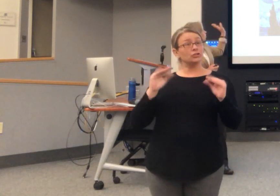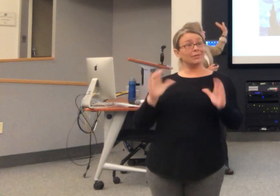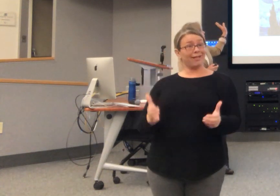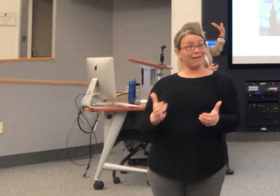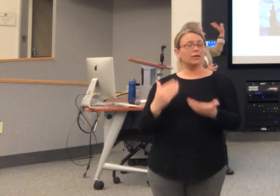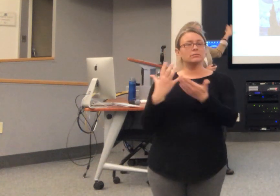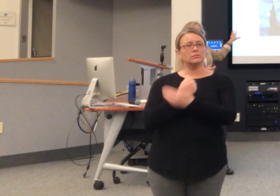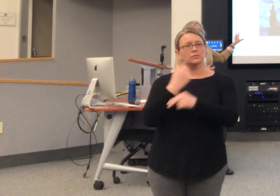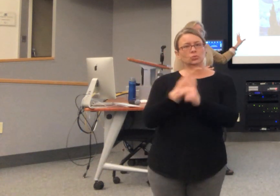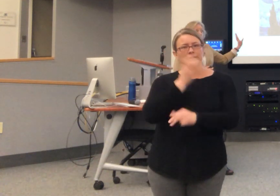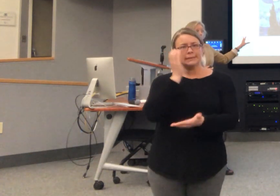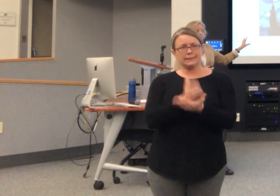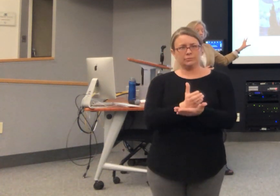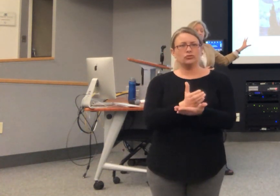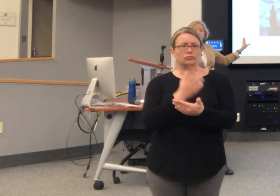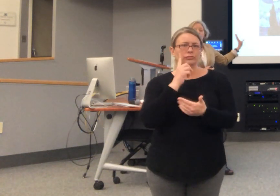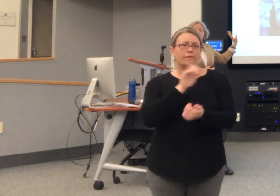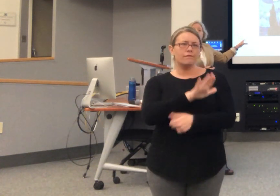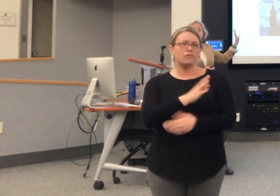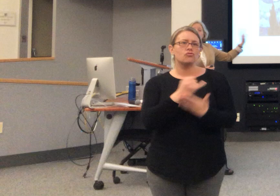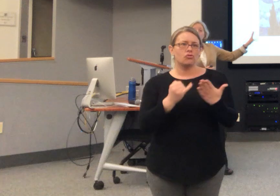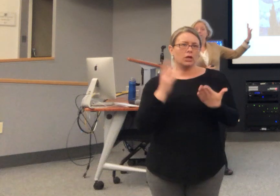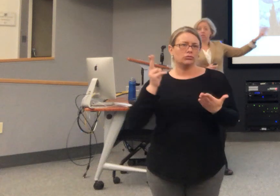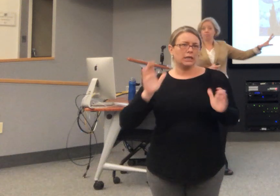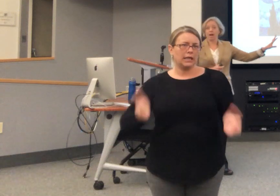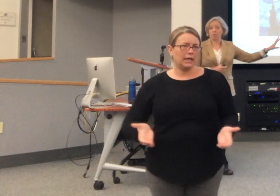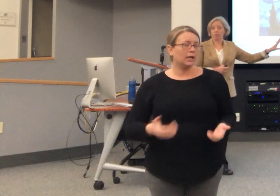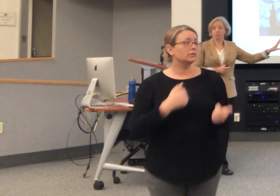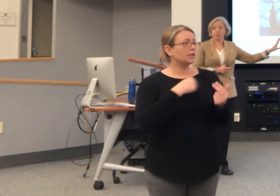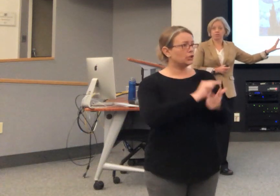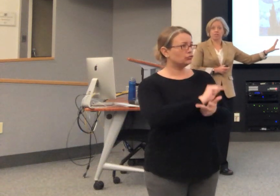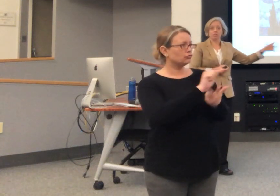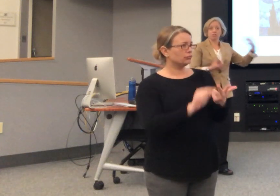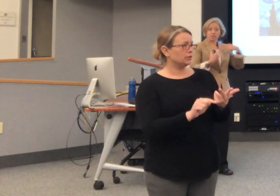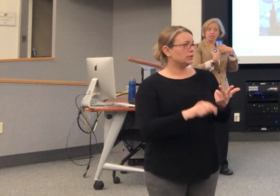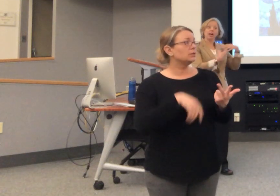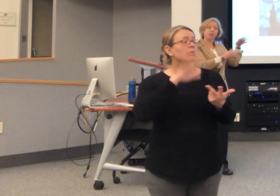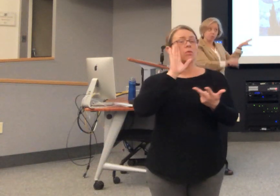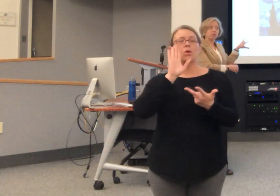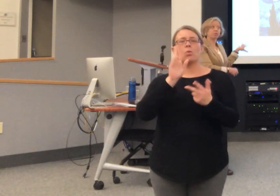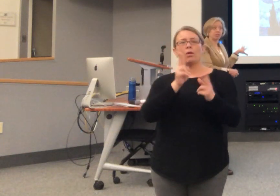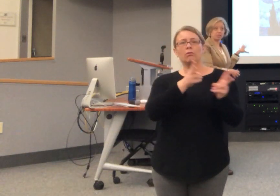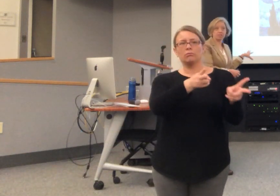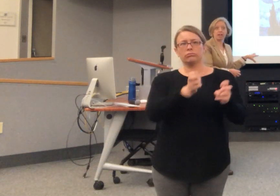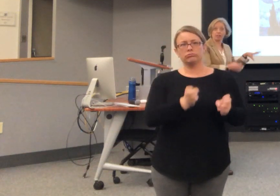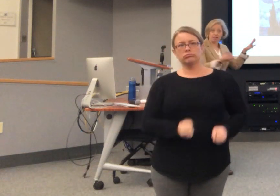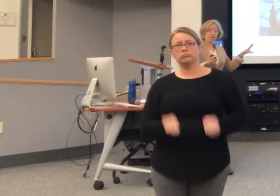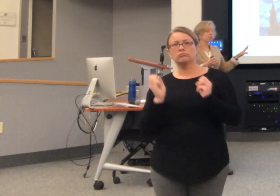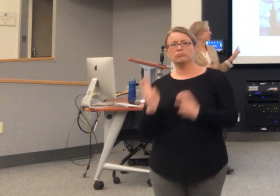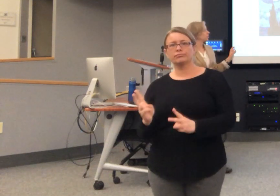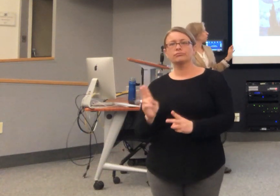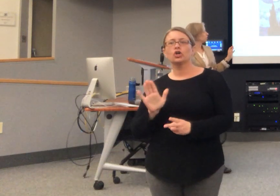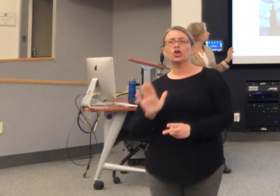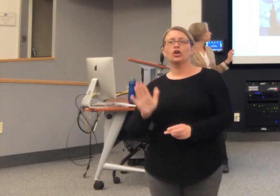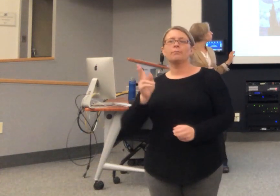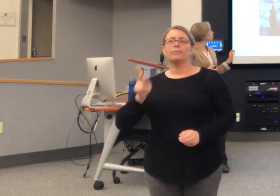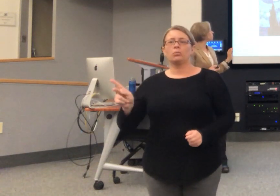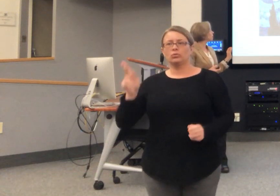So the first thing she's going to do is put them into her PowerPoint presentation, just like I've put them in here today for teaching all of you.